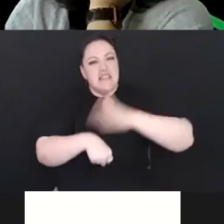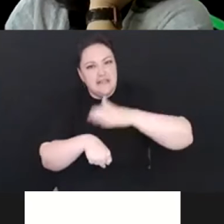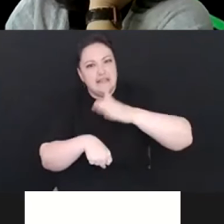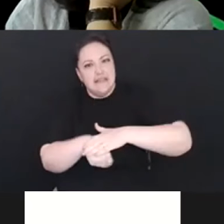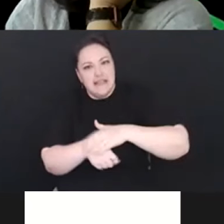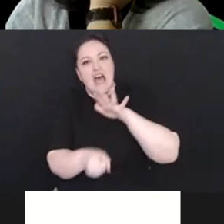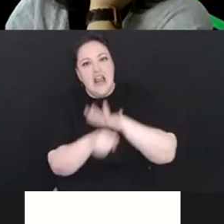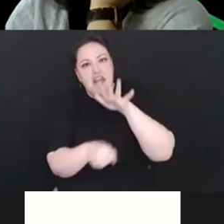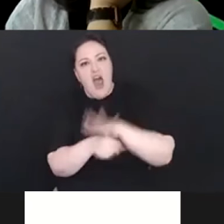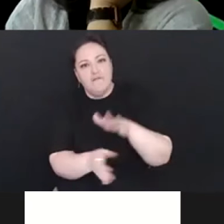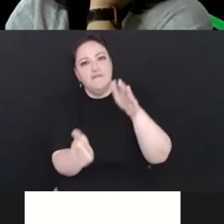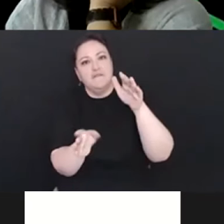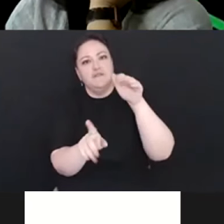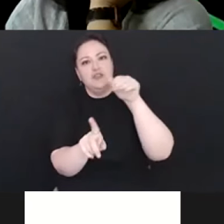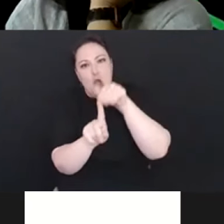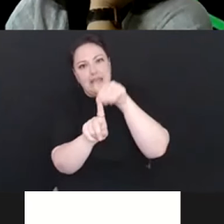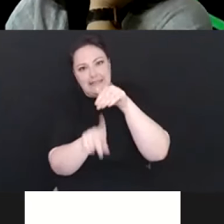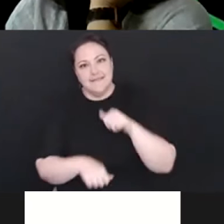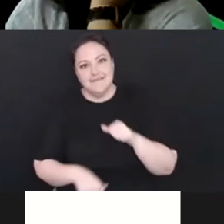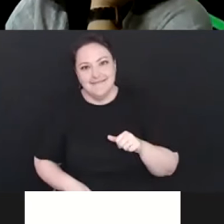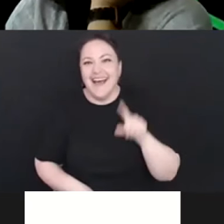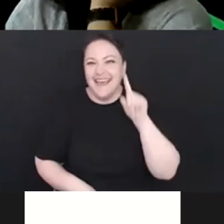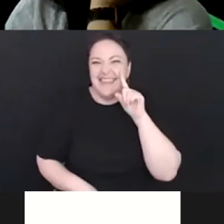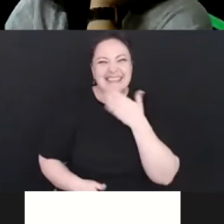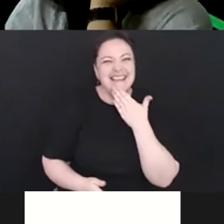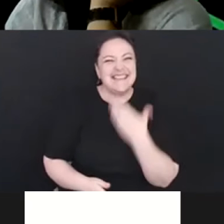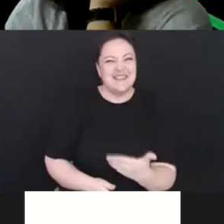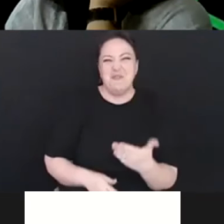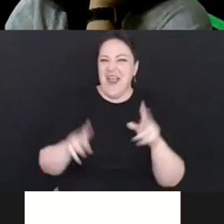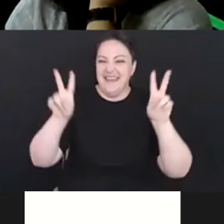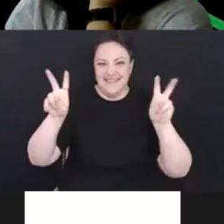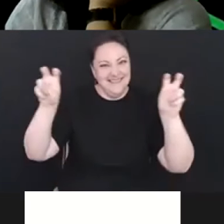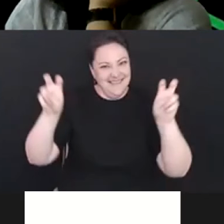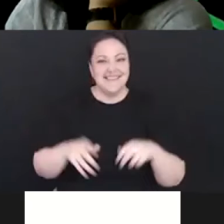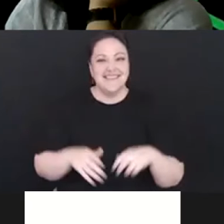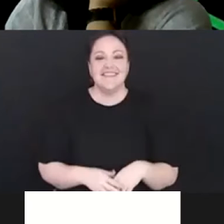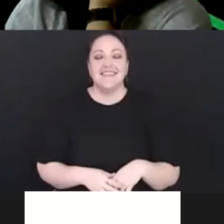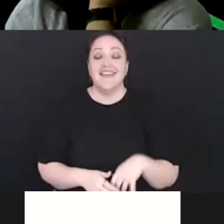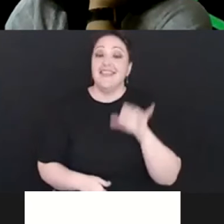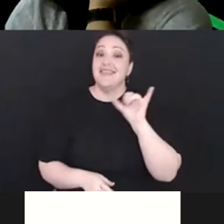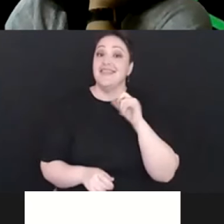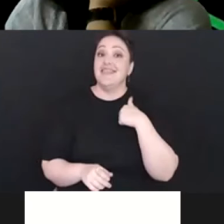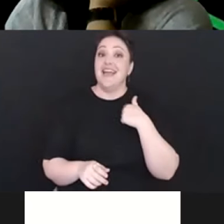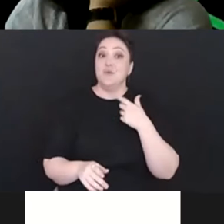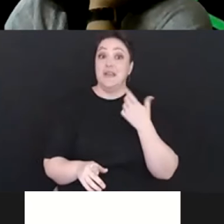Um, I think that rules, um, and I think that speaks to the experience of people working